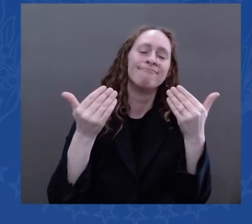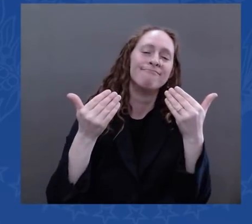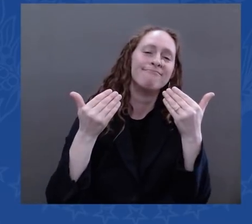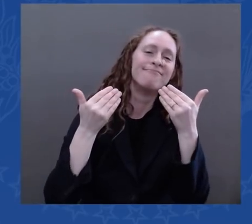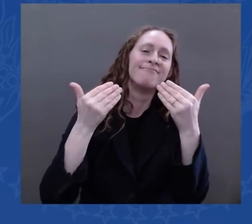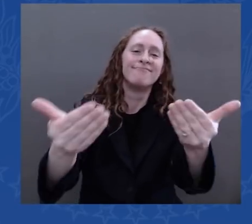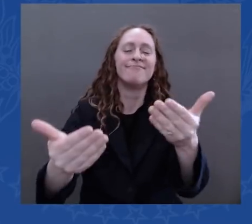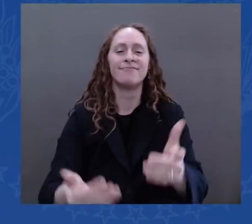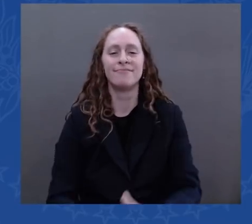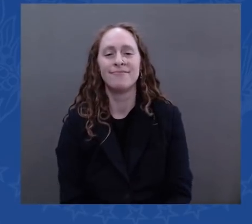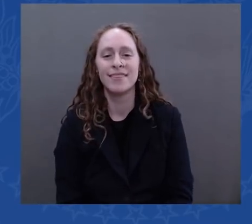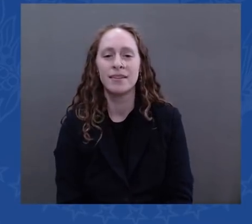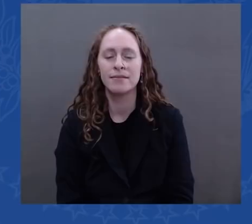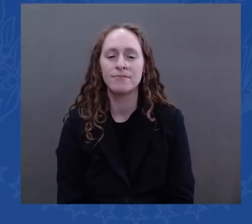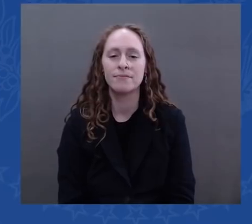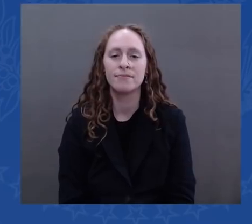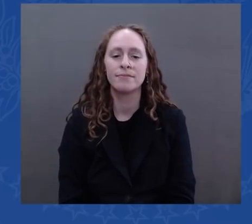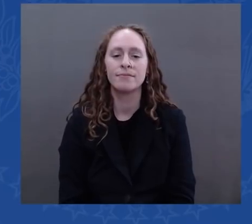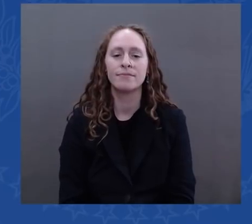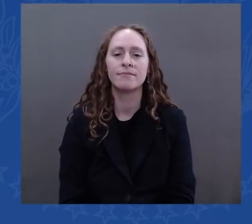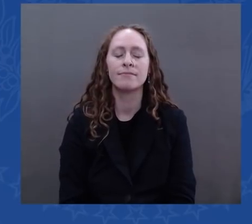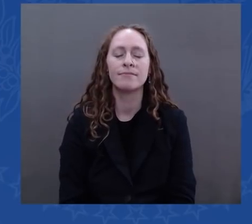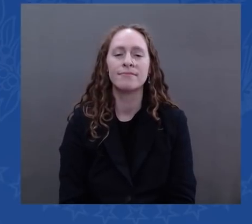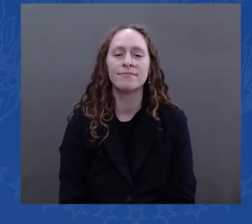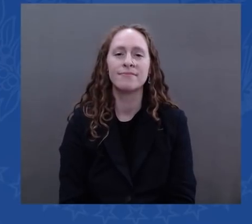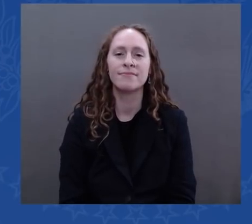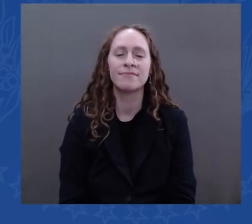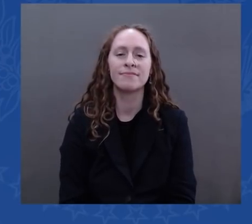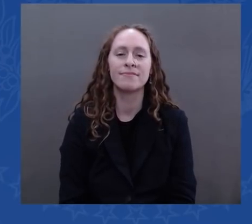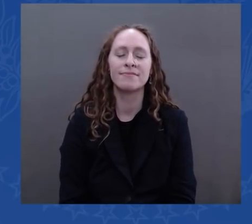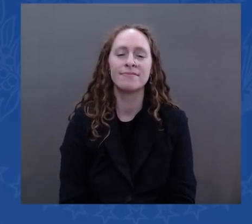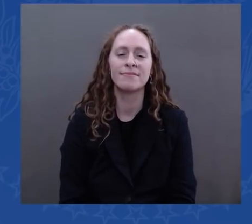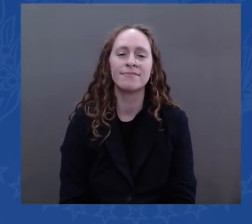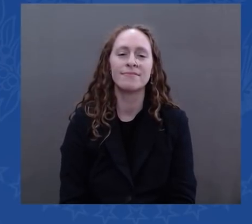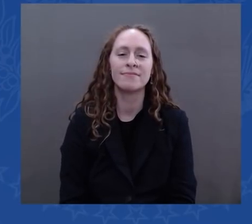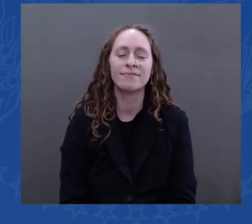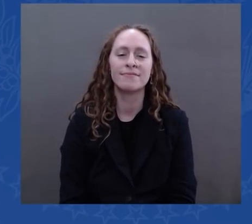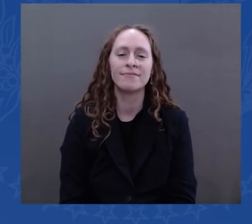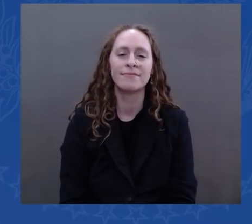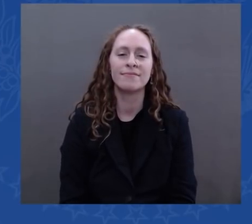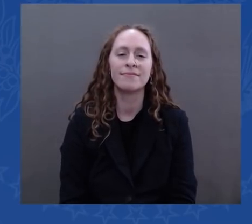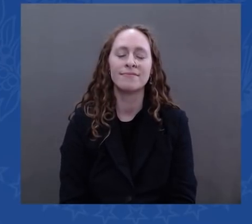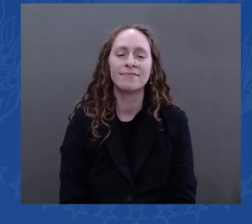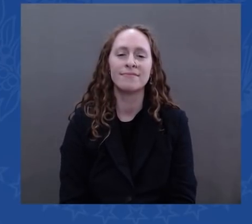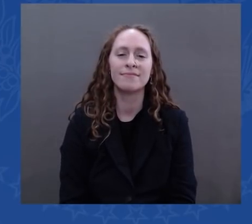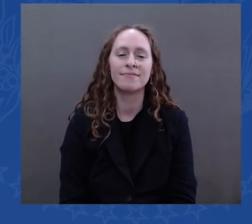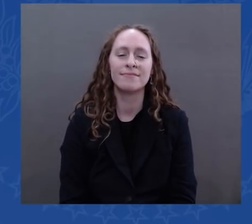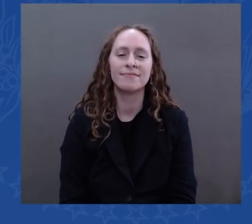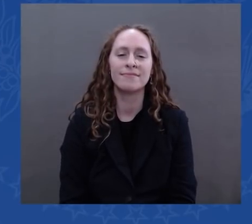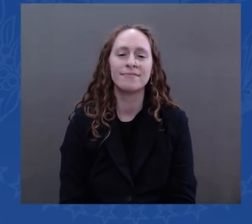that this is a problem, I'm escalating things. No. And it has weakened NATO? No, it hadn't.